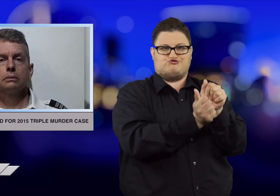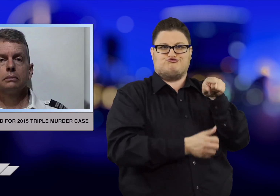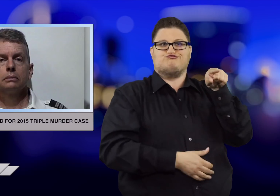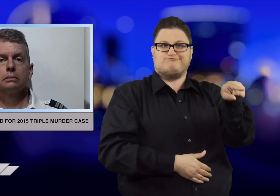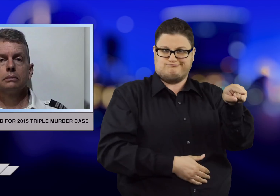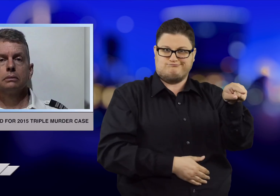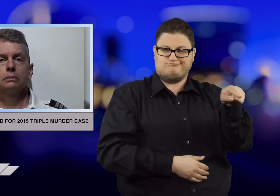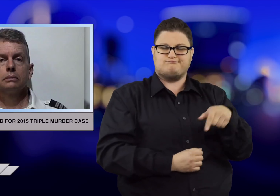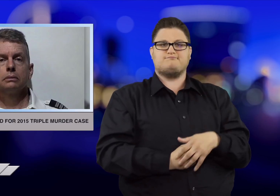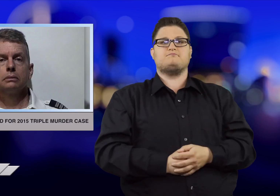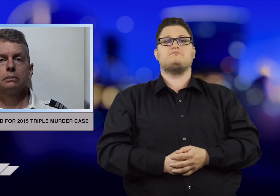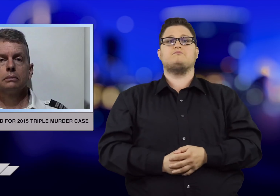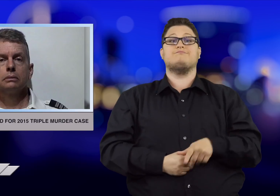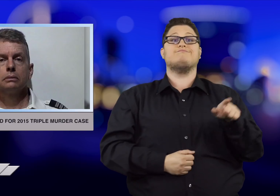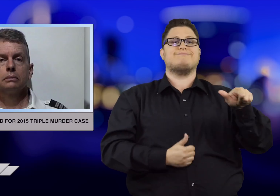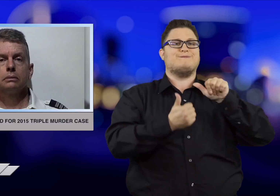boarding a flight.